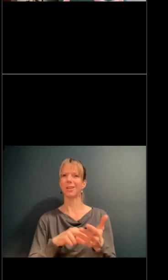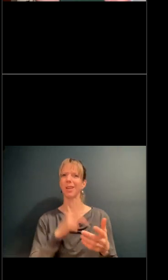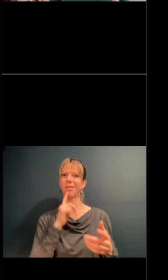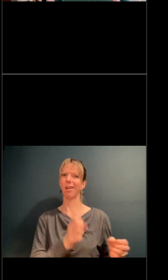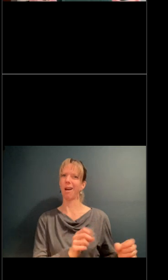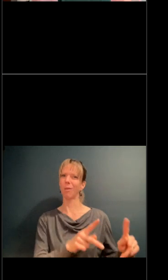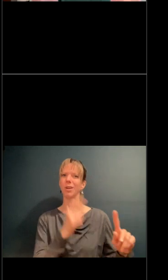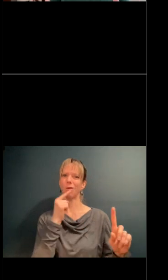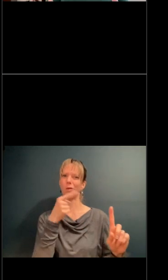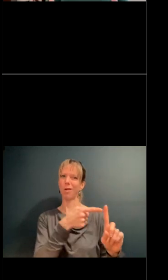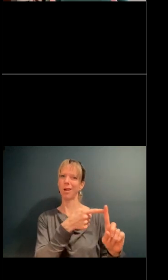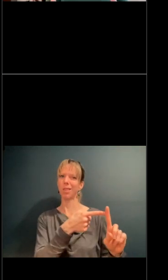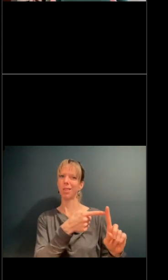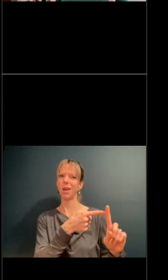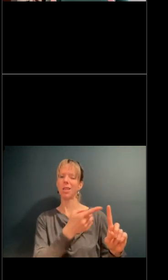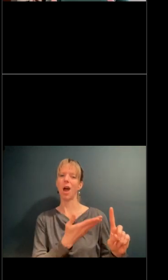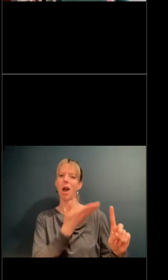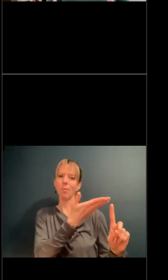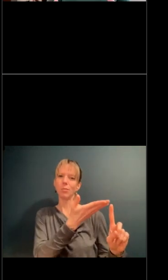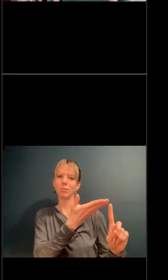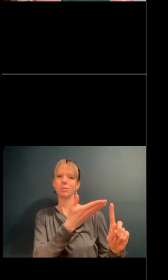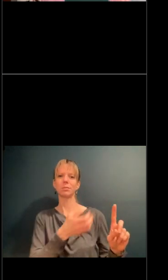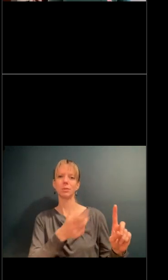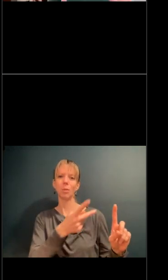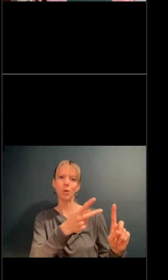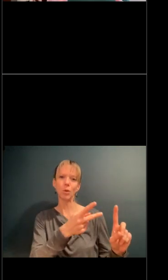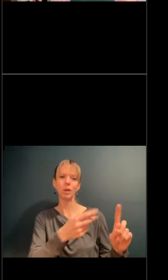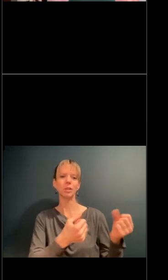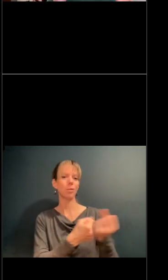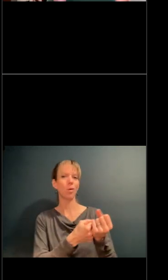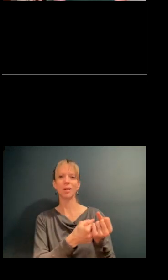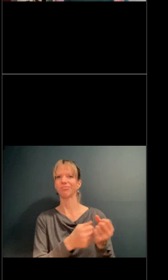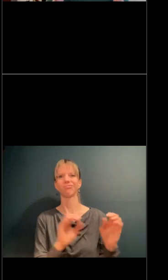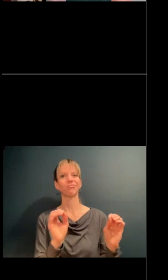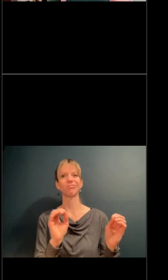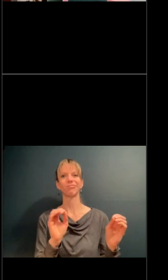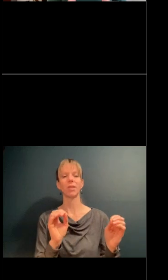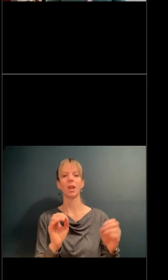and supports we are providing? We can't call something inclusive,